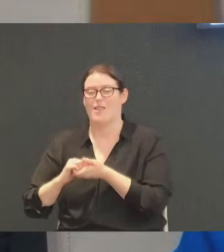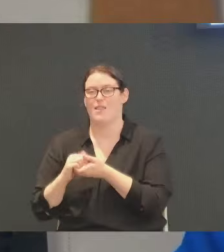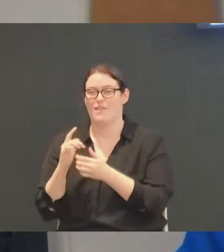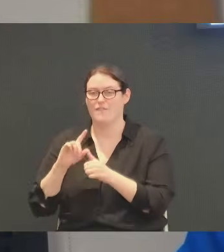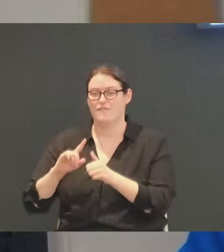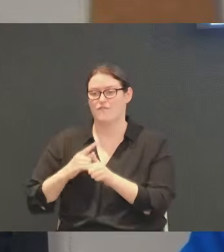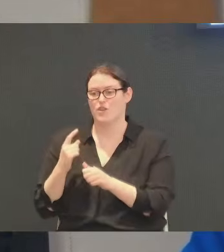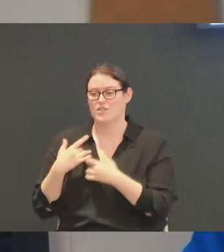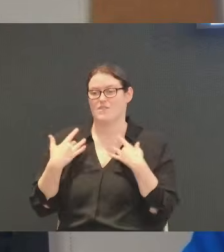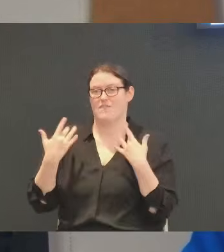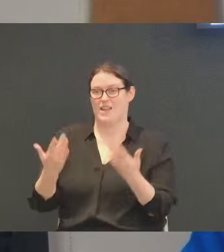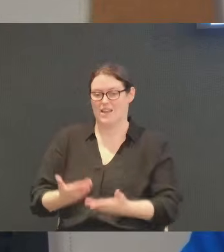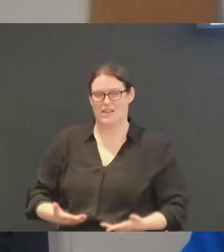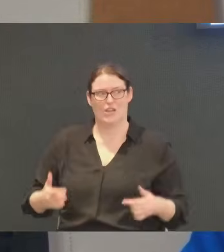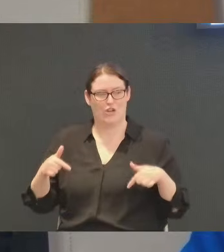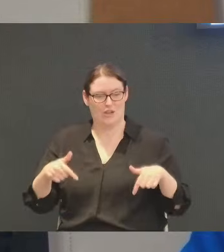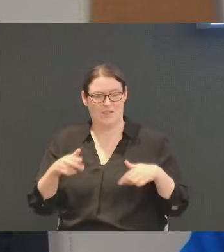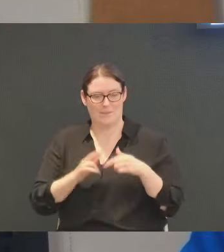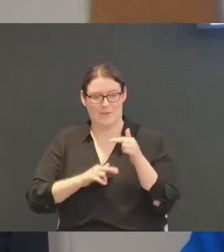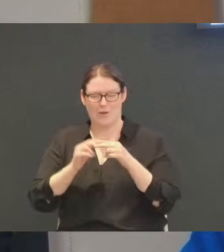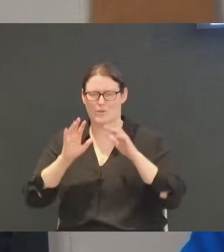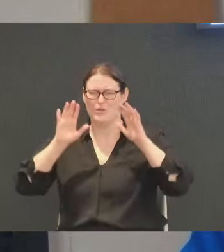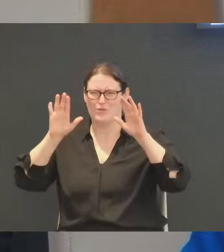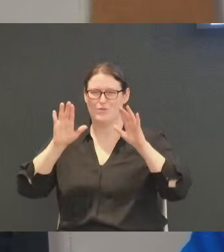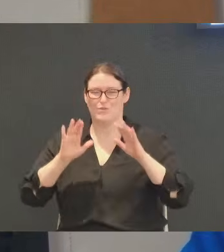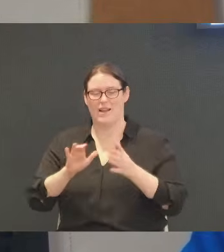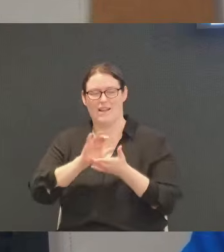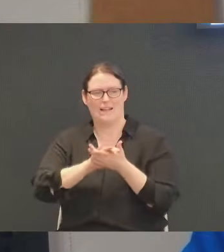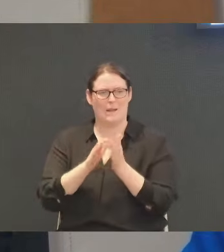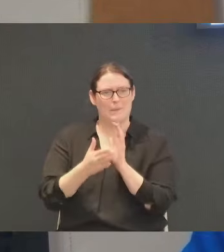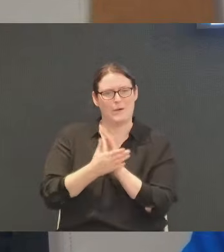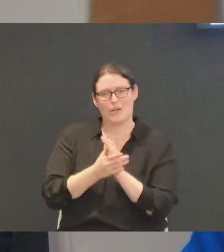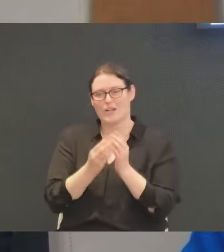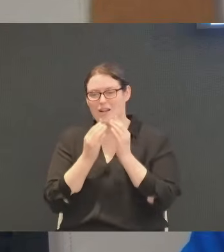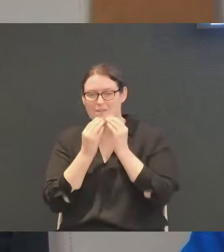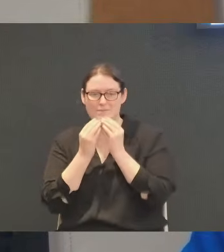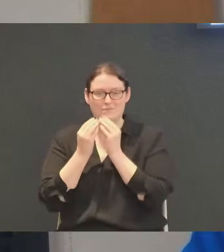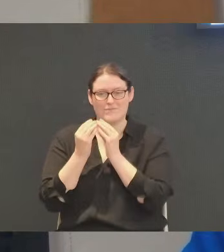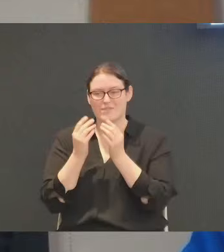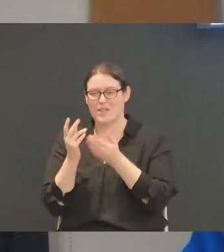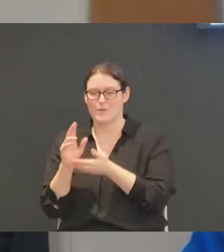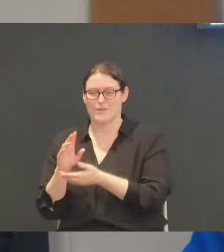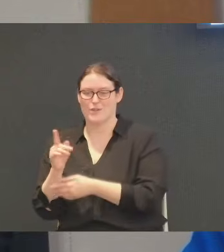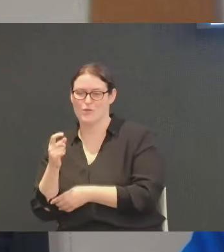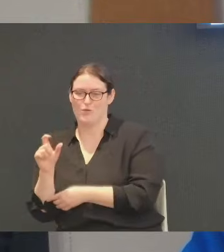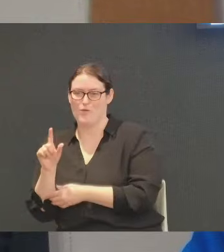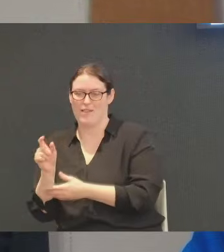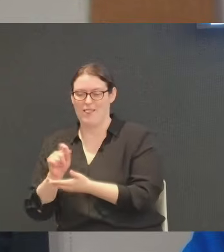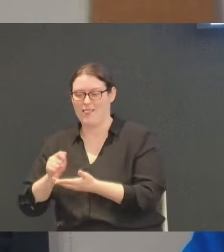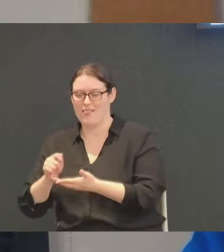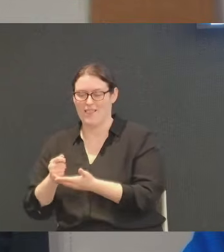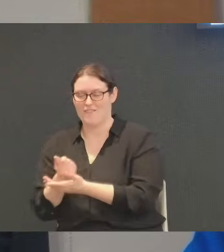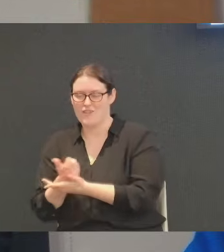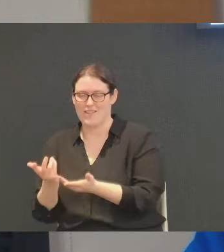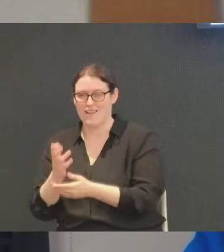event out here. It was great. Had hamburgers and and grilling outside and it was just great. Had